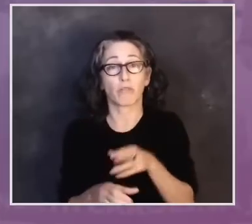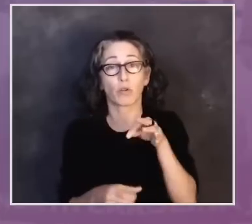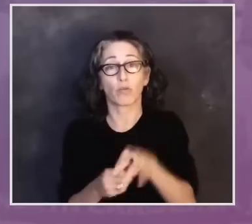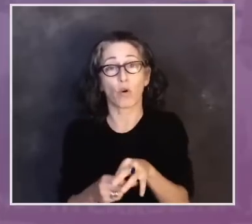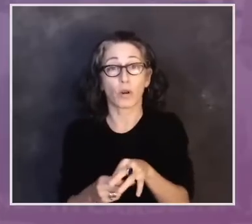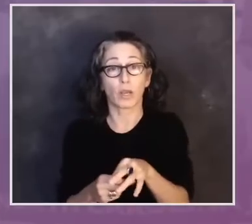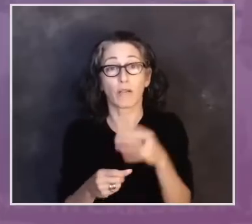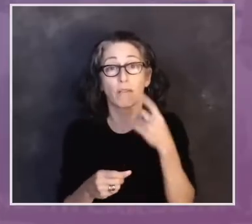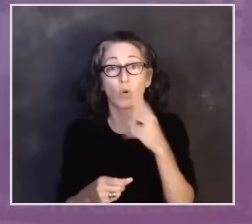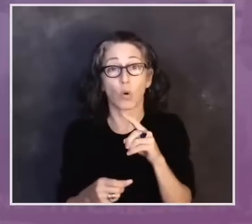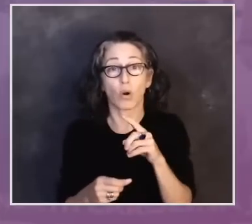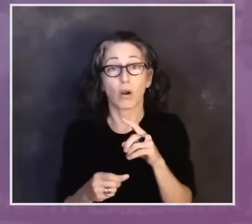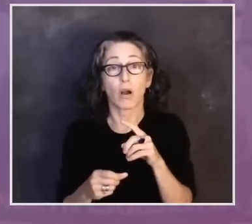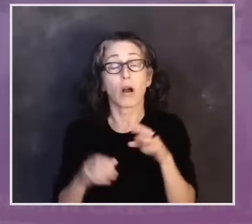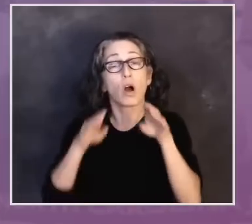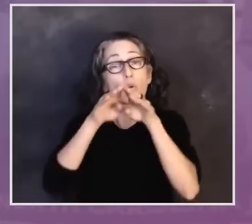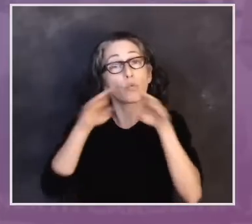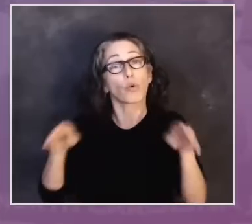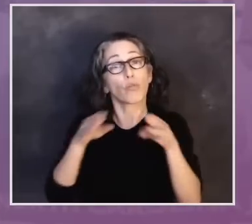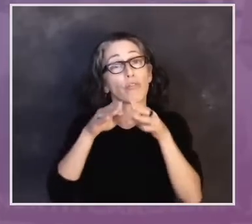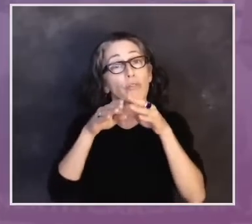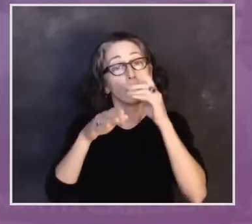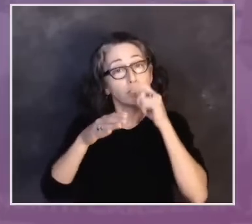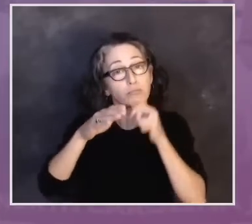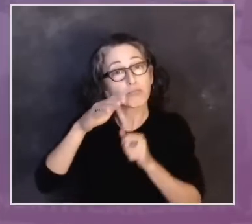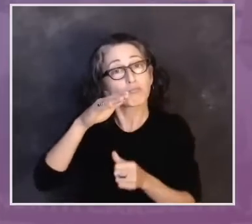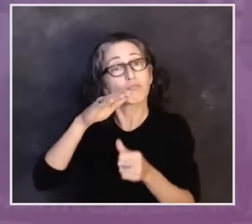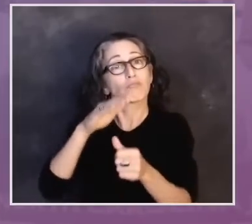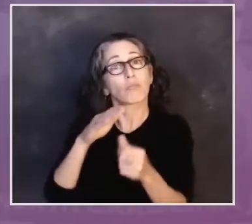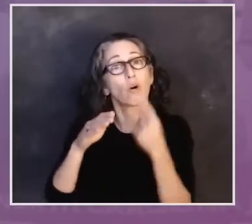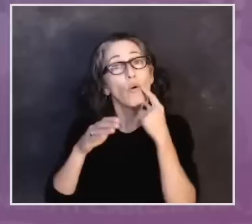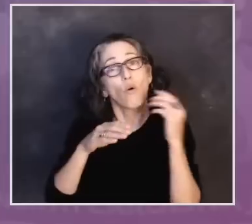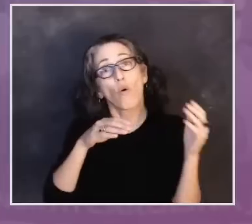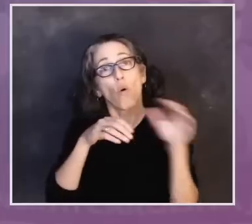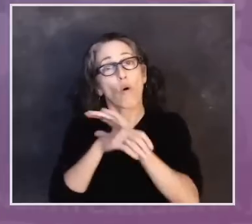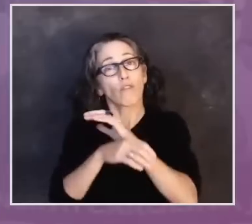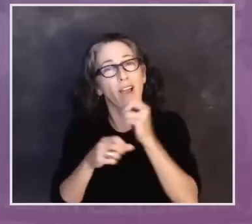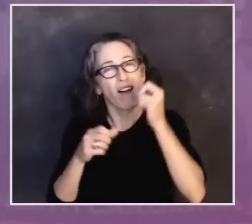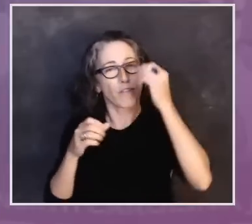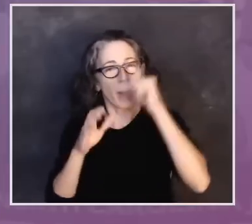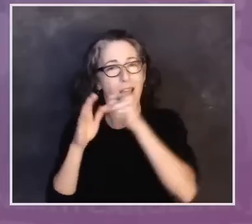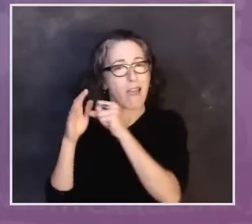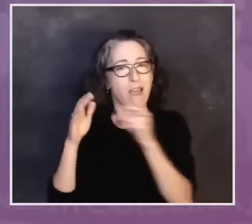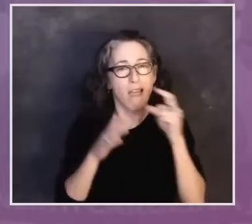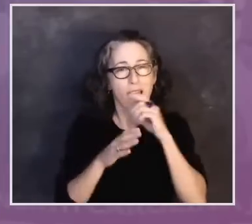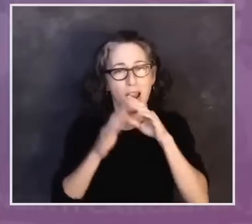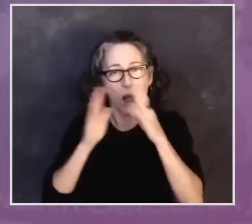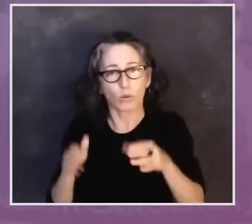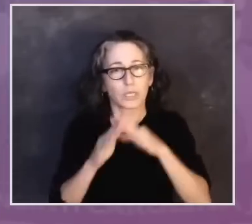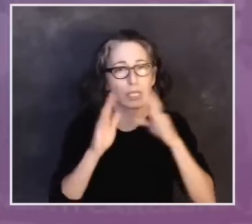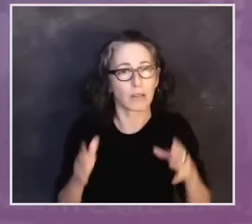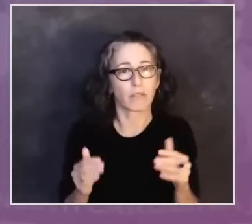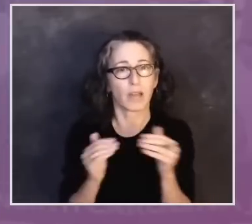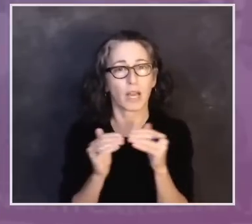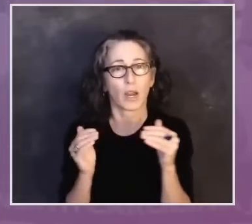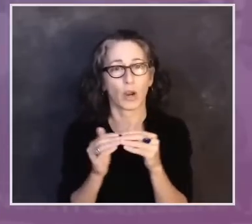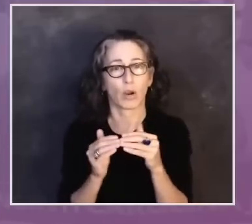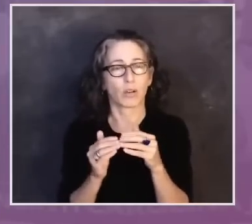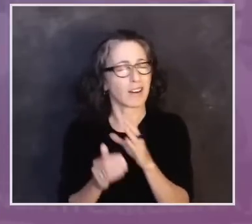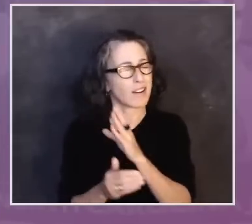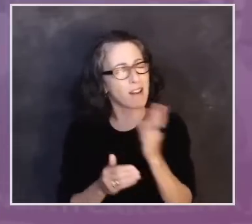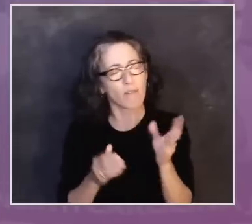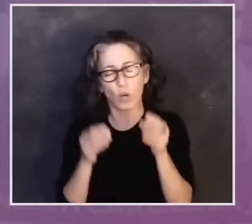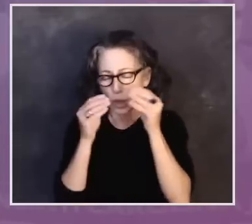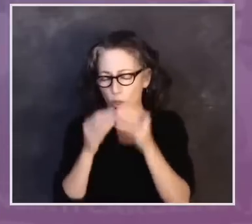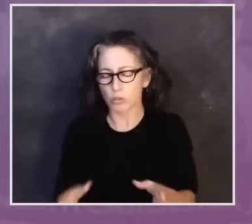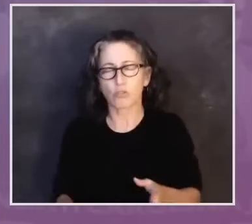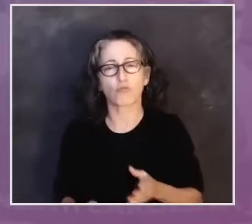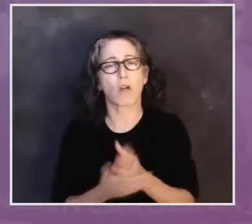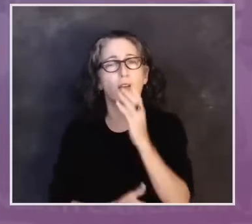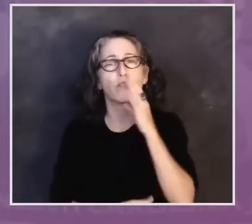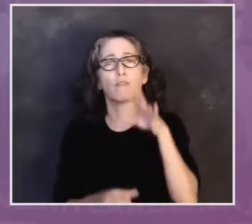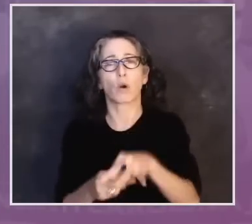JOIN ME IN VOTING FOR JUSTICE.